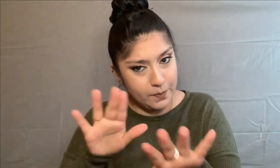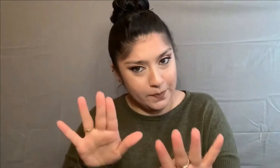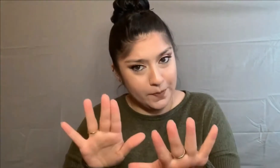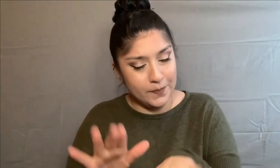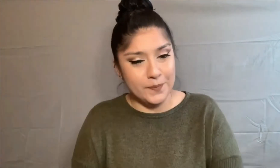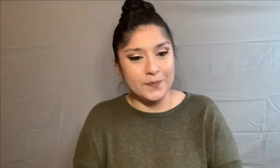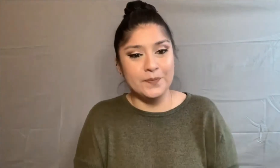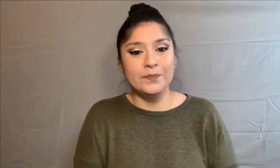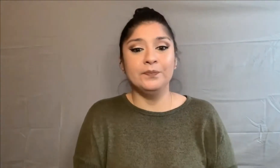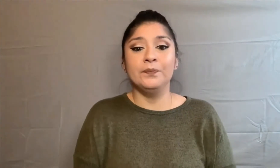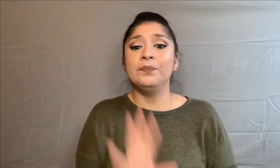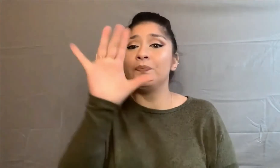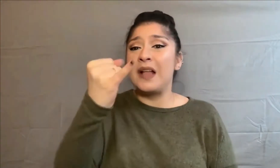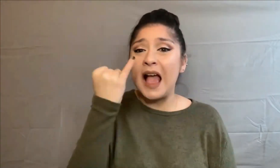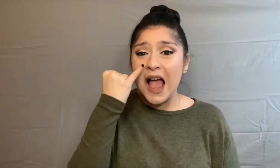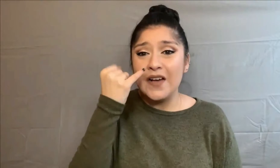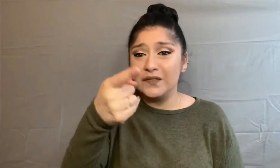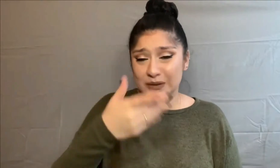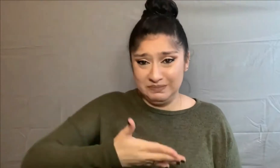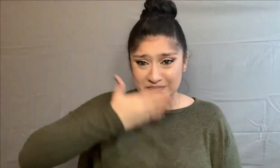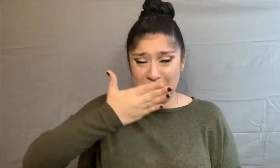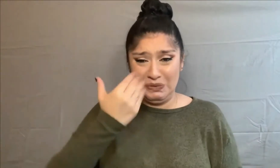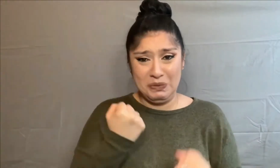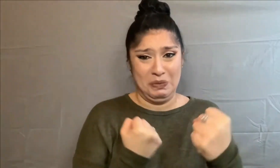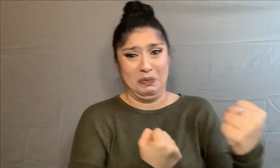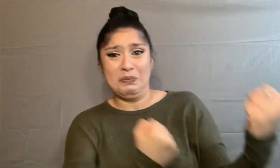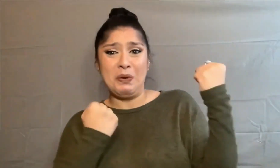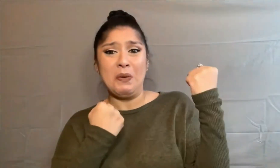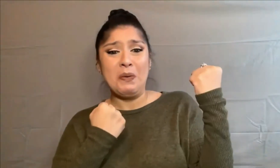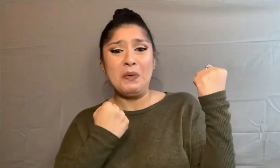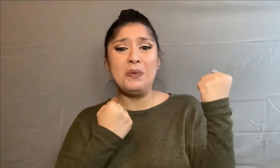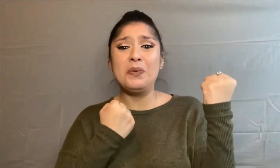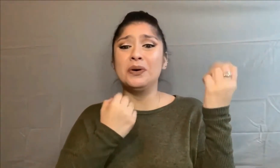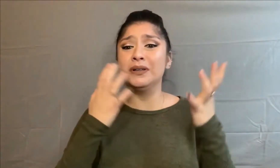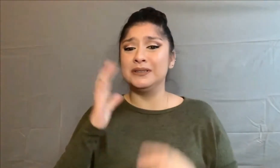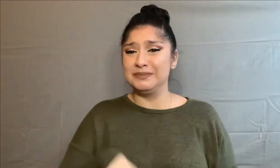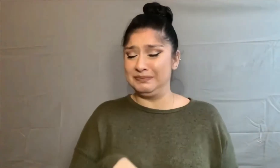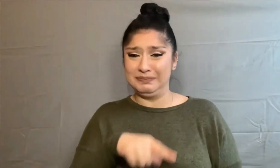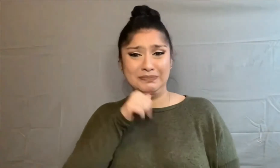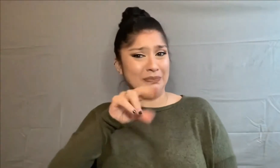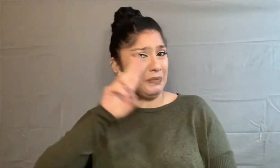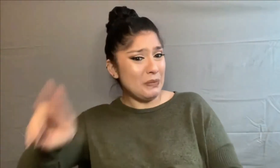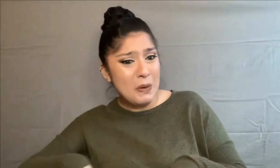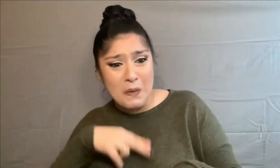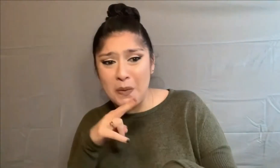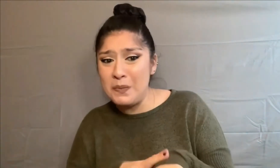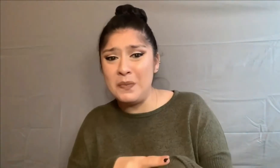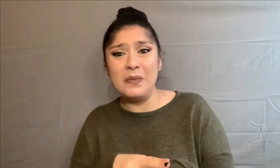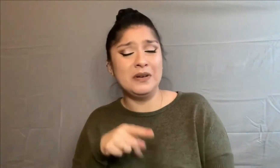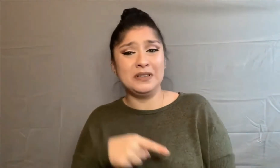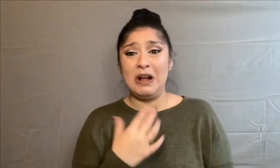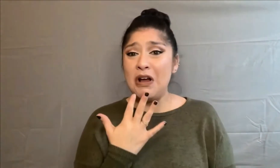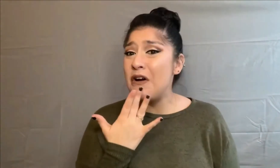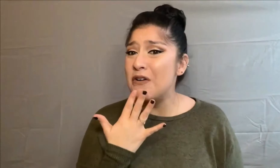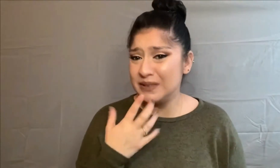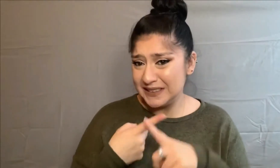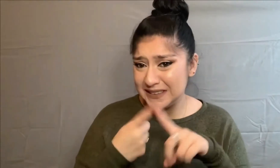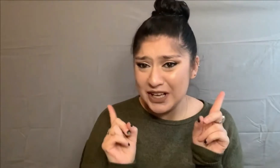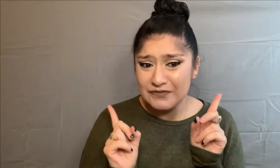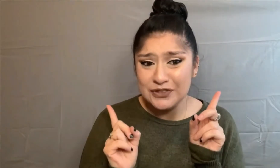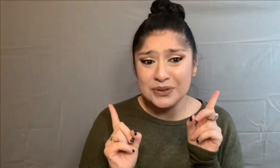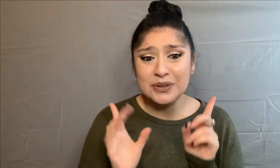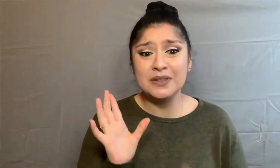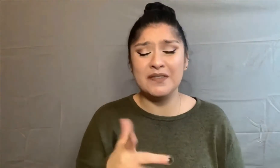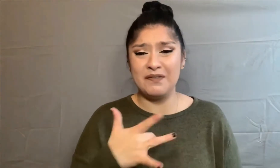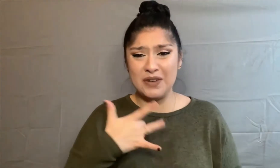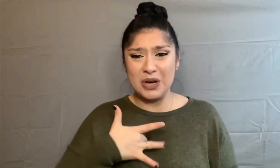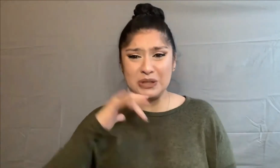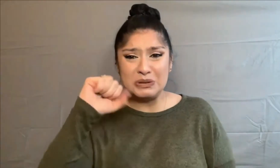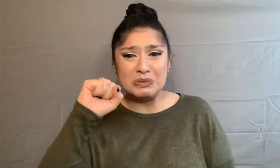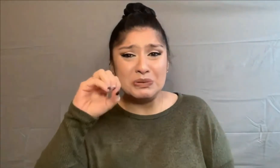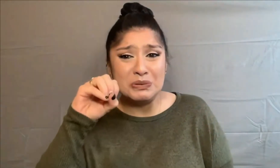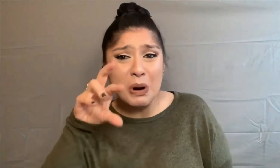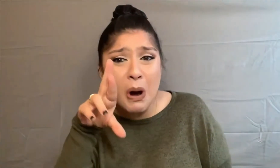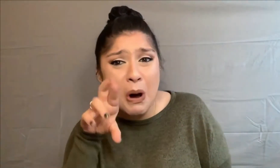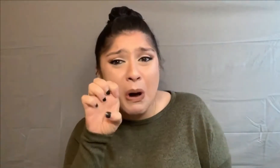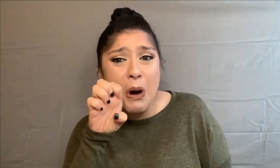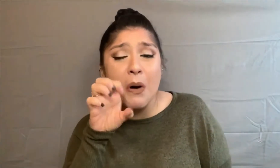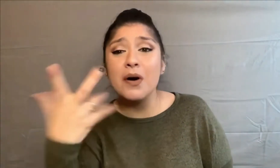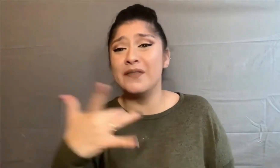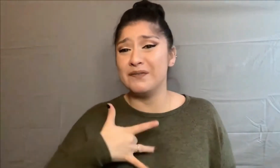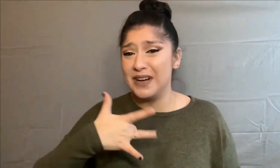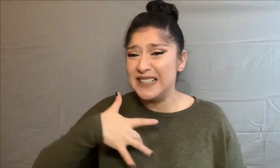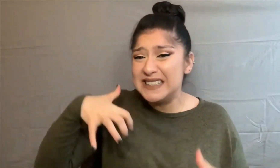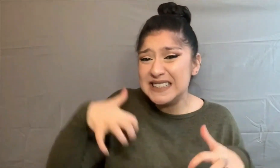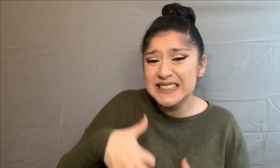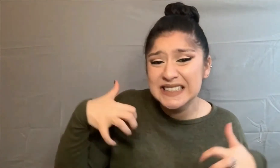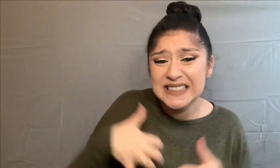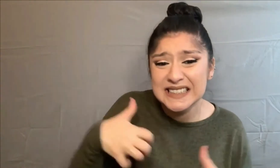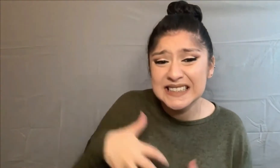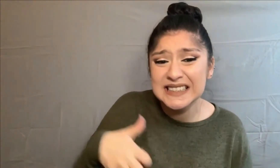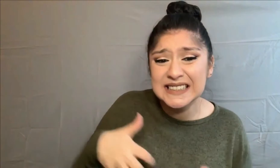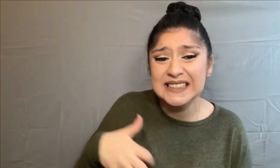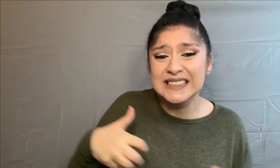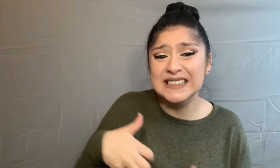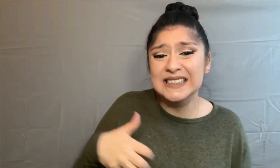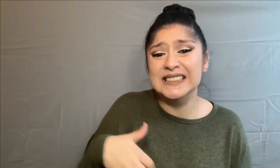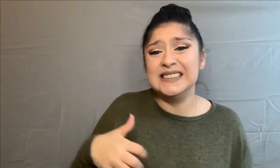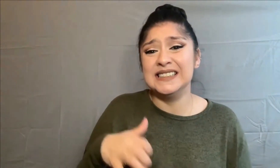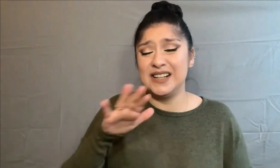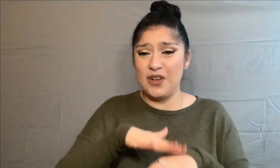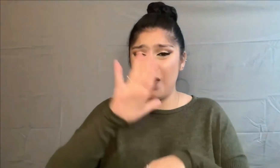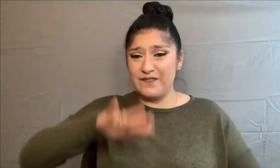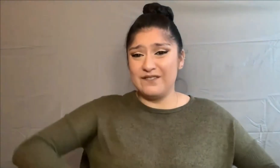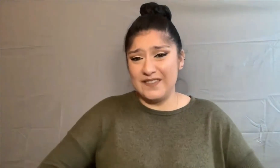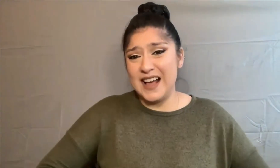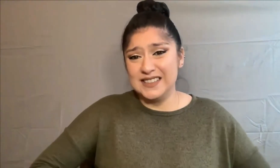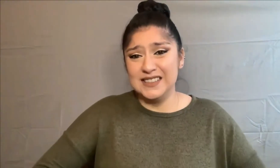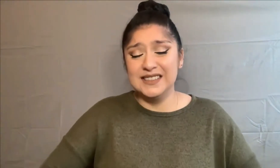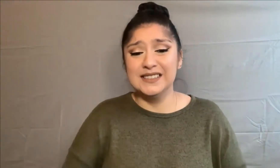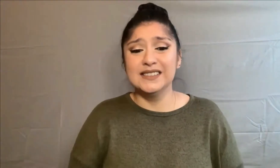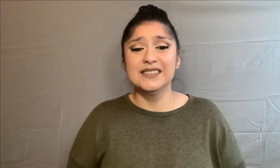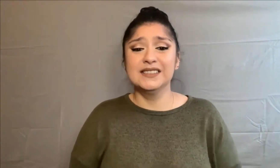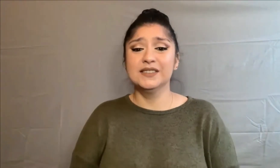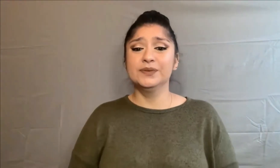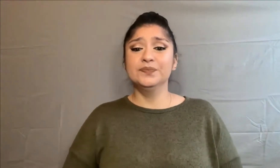Contact your health care provider if the discharge becomes strong smelling, unusual in color, or if it's accompanied by pain, soreness or itching in your vaginal area.